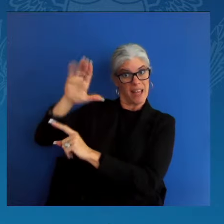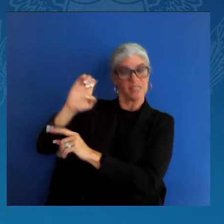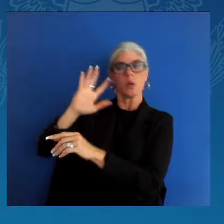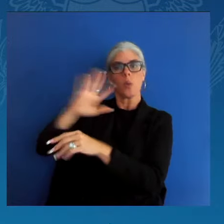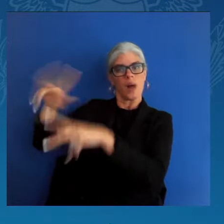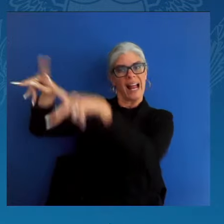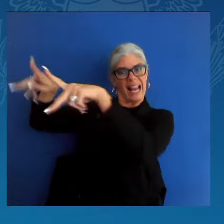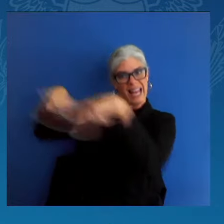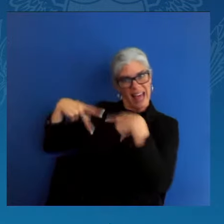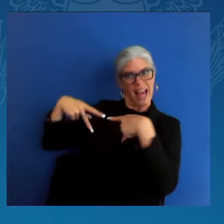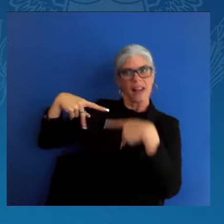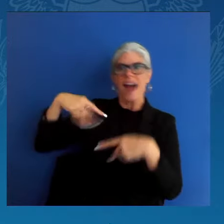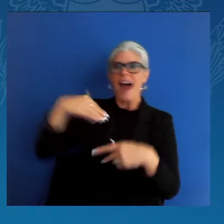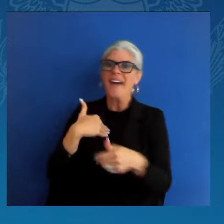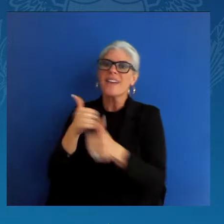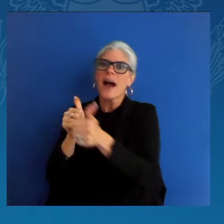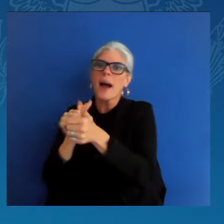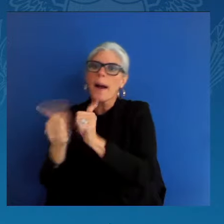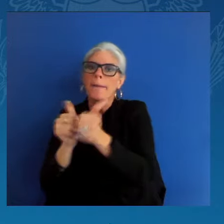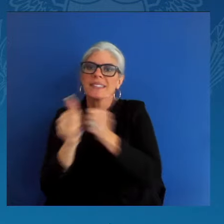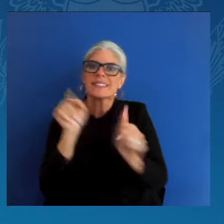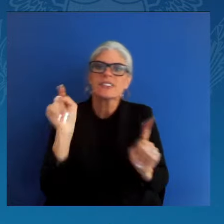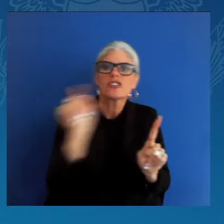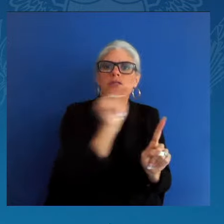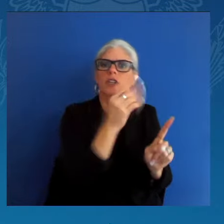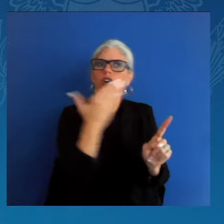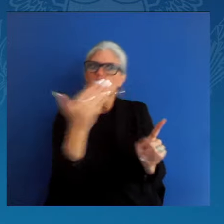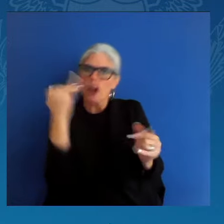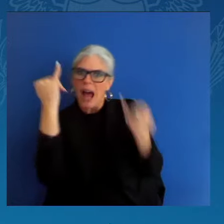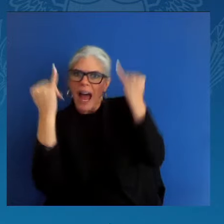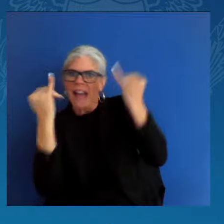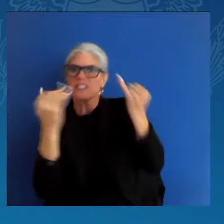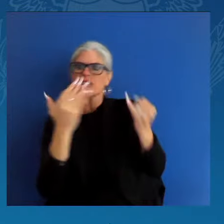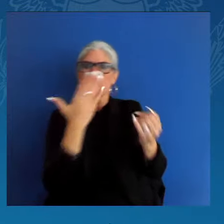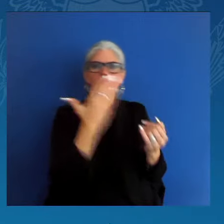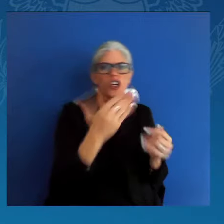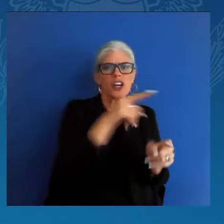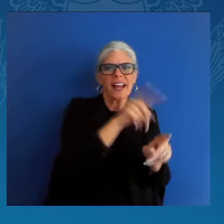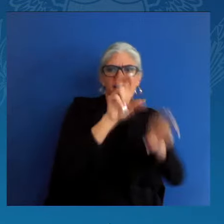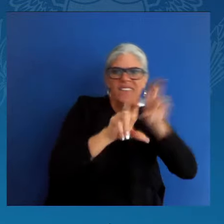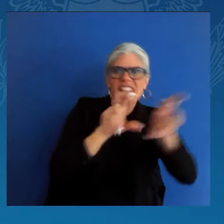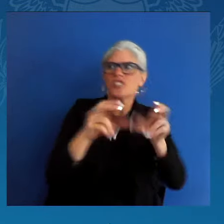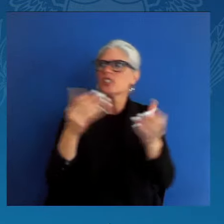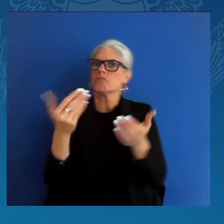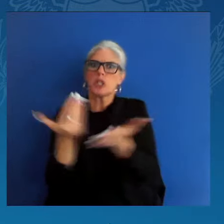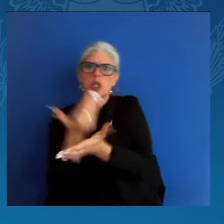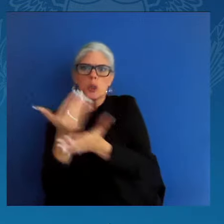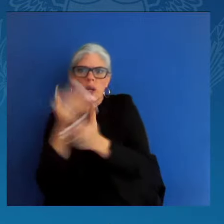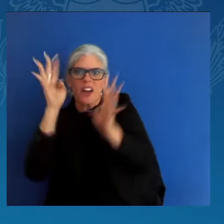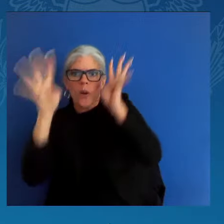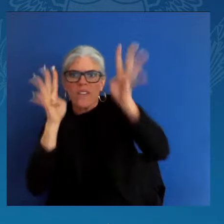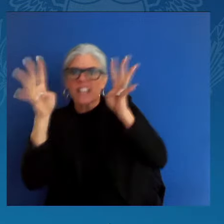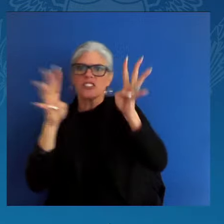of the Joint Chiefs of Staff, Admiral Chris Grady. Admiral Grady: Thank you, Madam Secretary. Phil, thanks for leading this panel today. Thanks to the Vice President